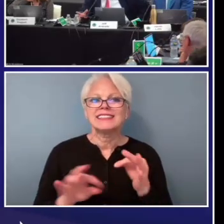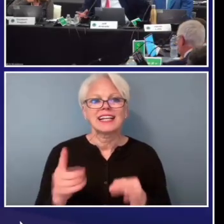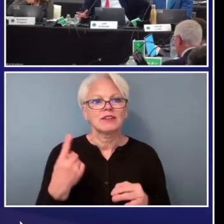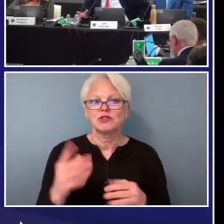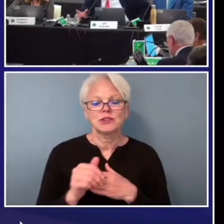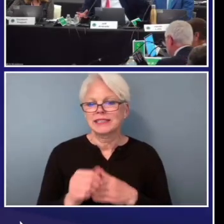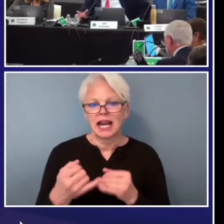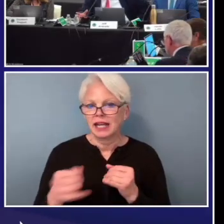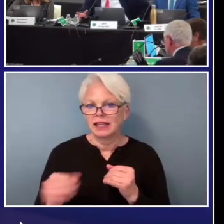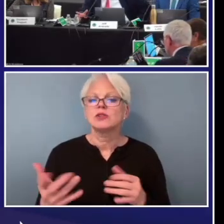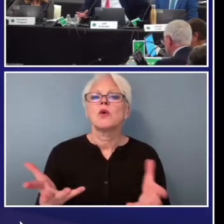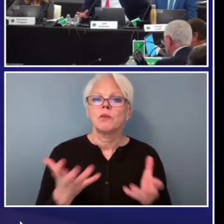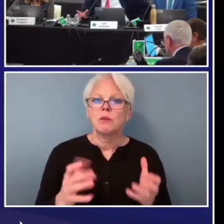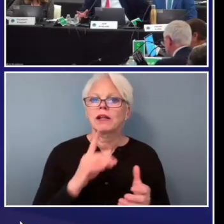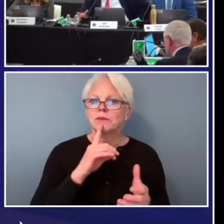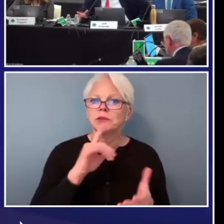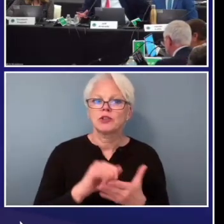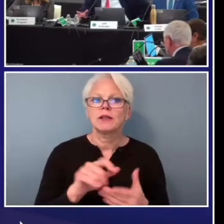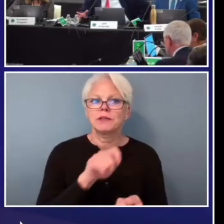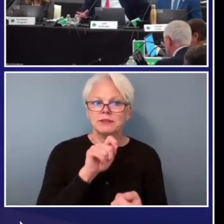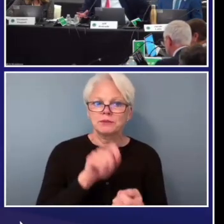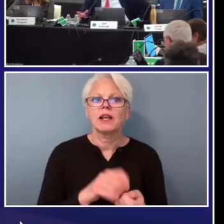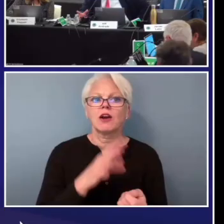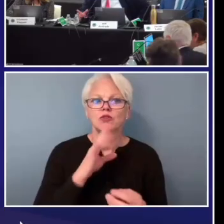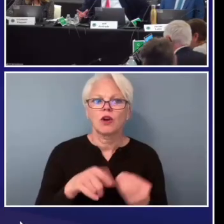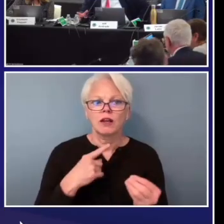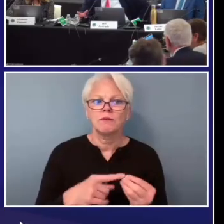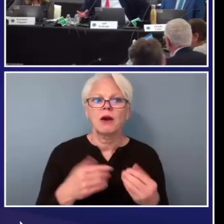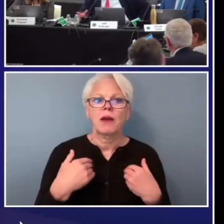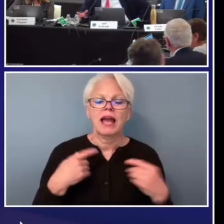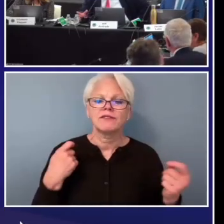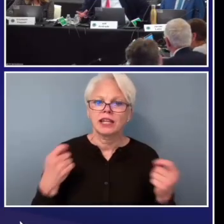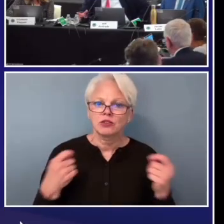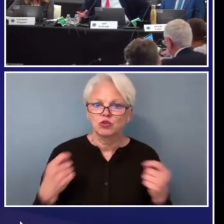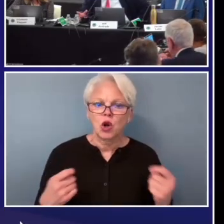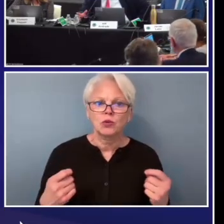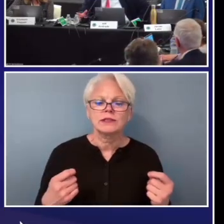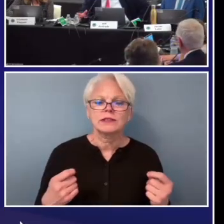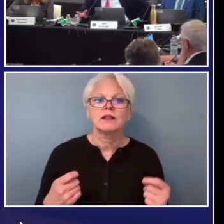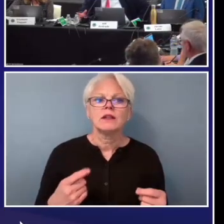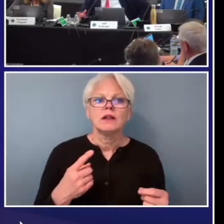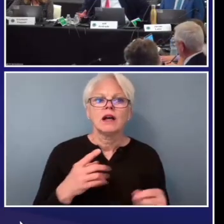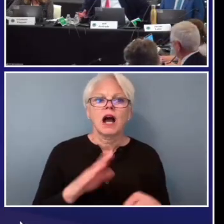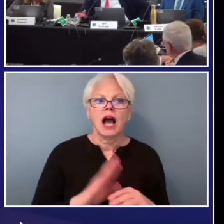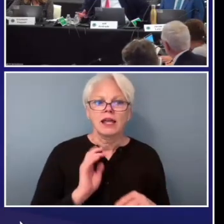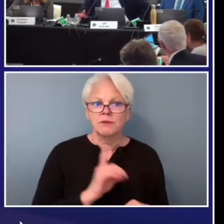We want to make sure that we're specifically talking about having controls on these boards against conflicts of interest.